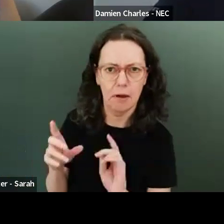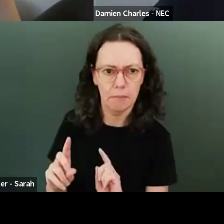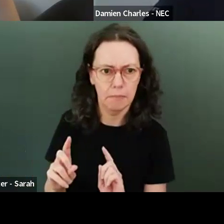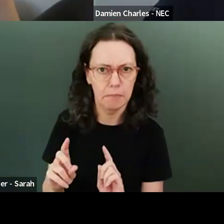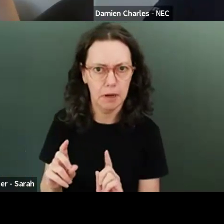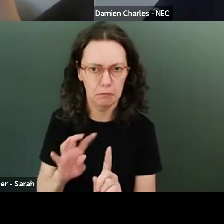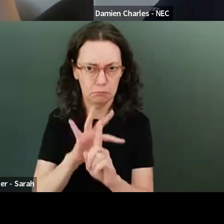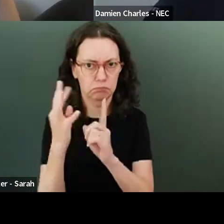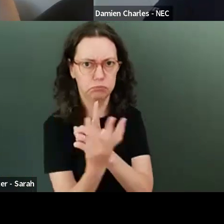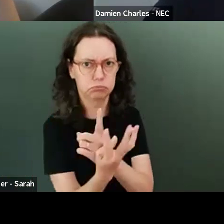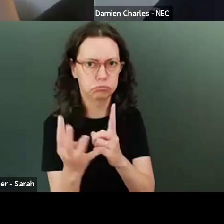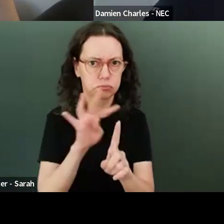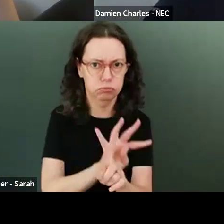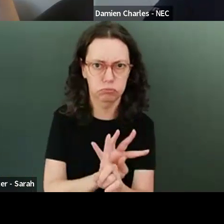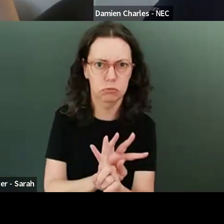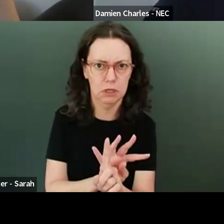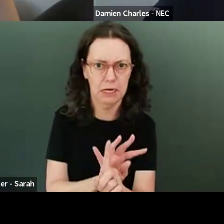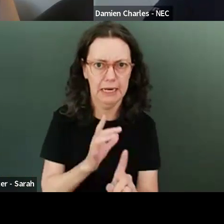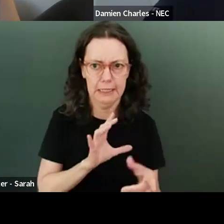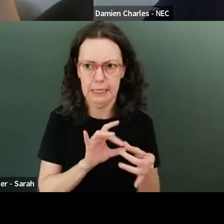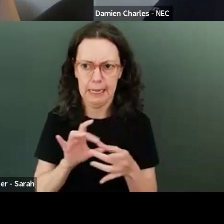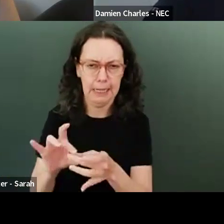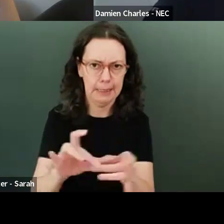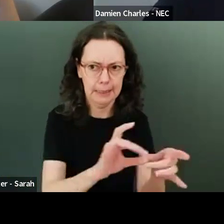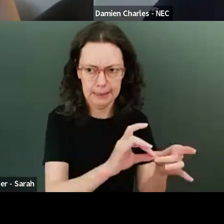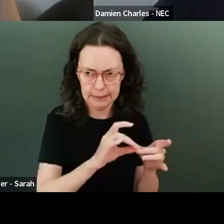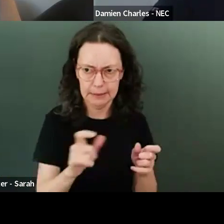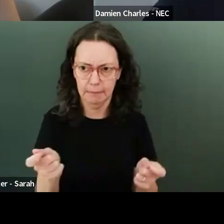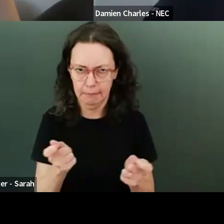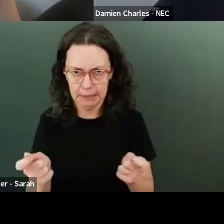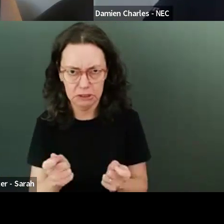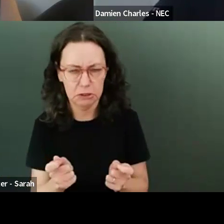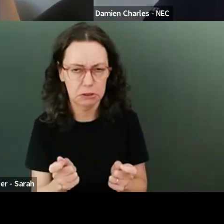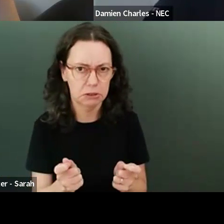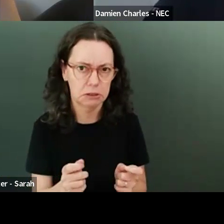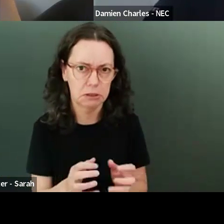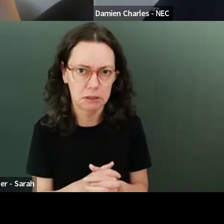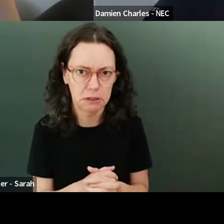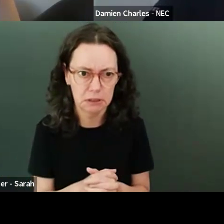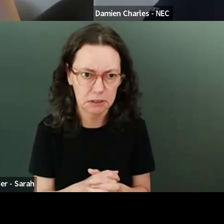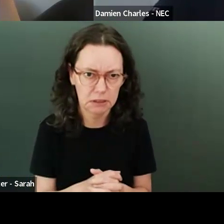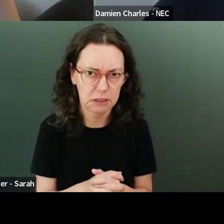sort of have a cohesive strategy and